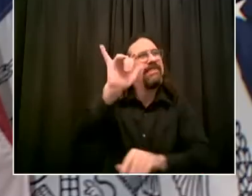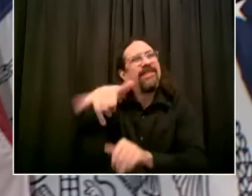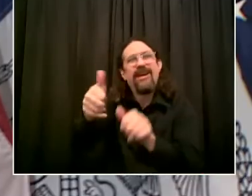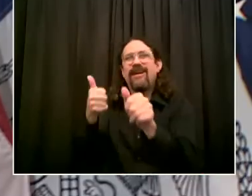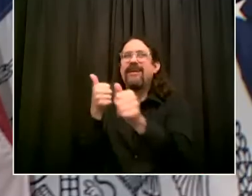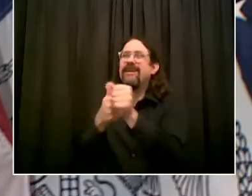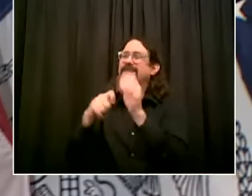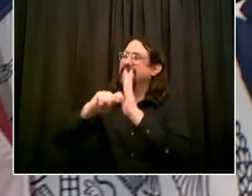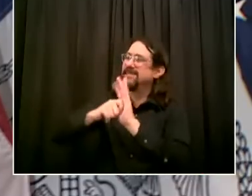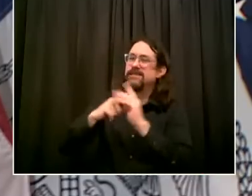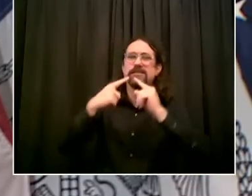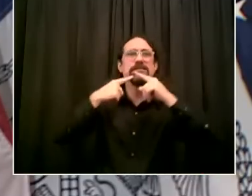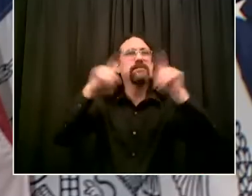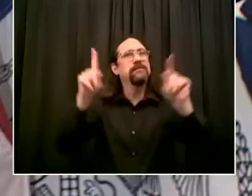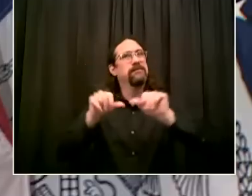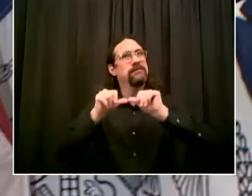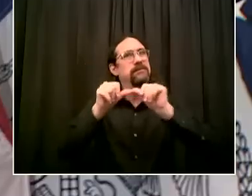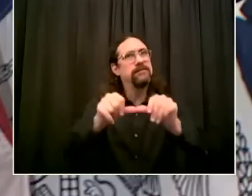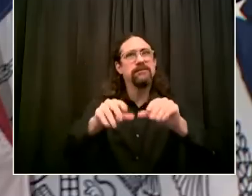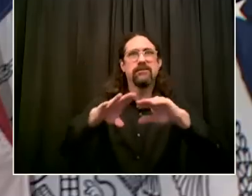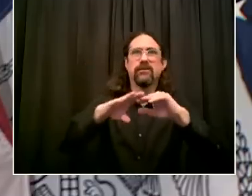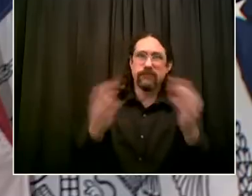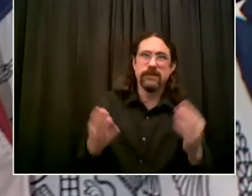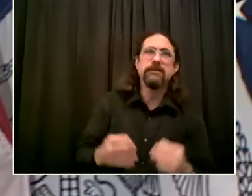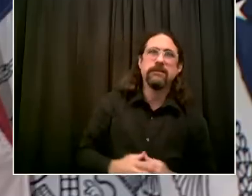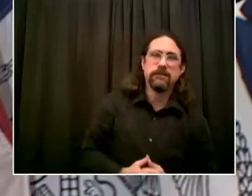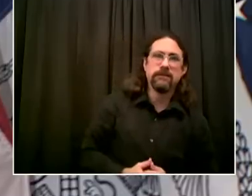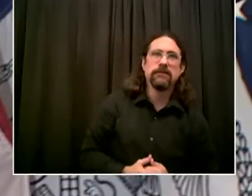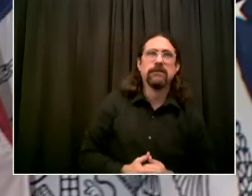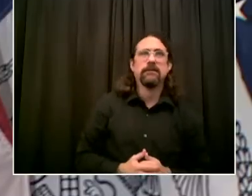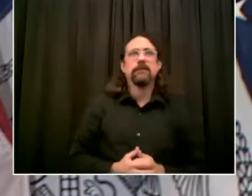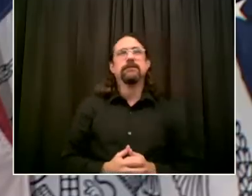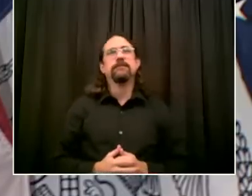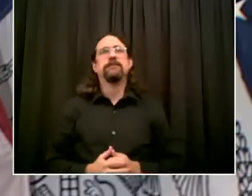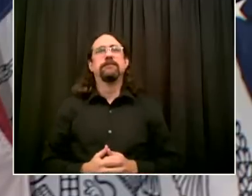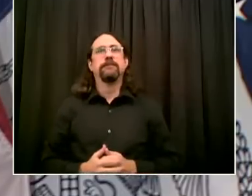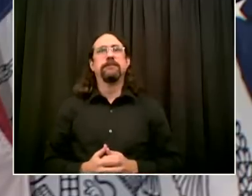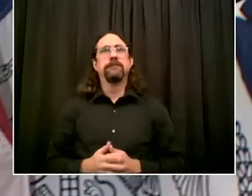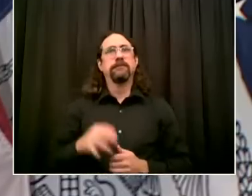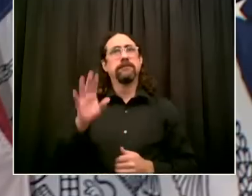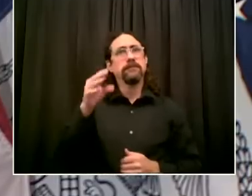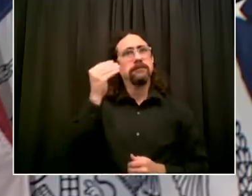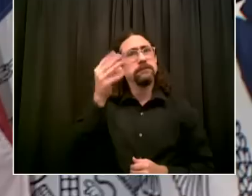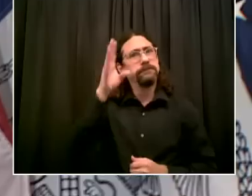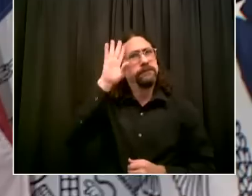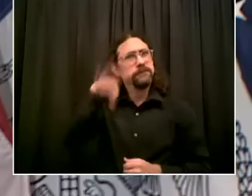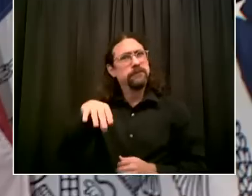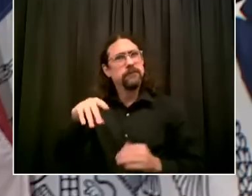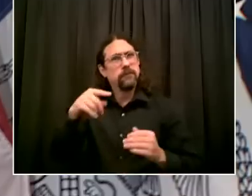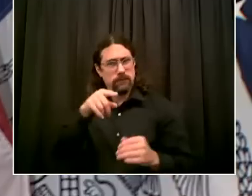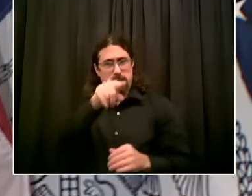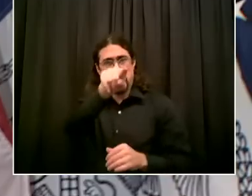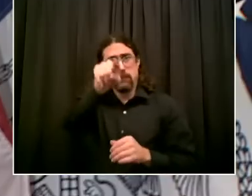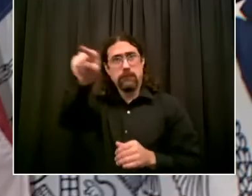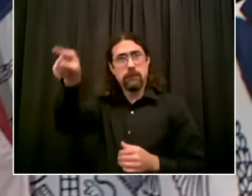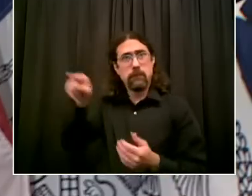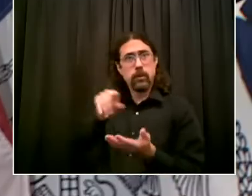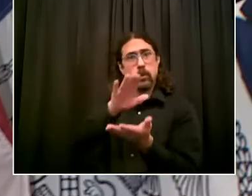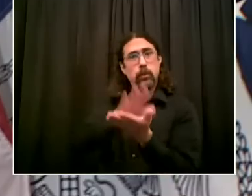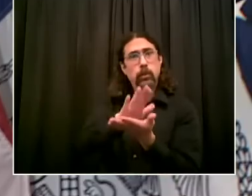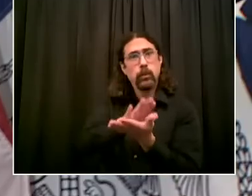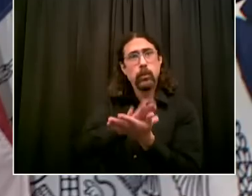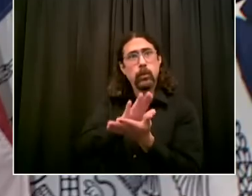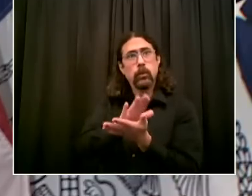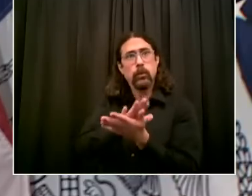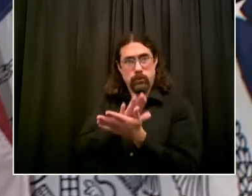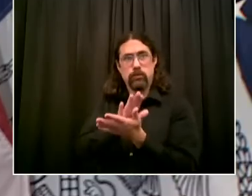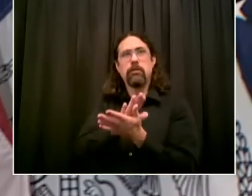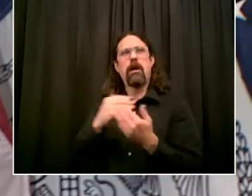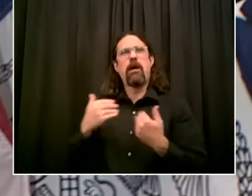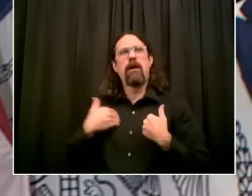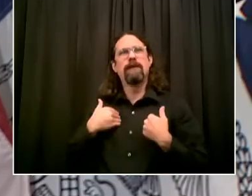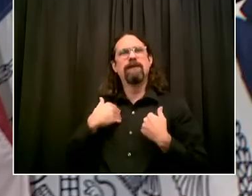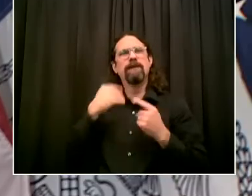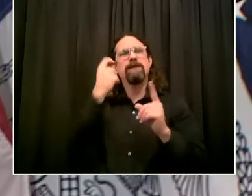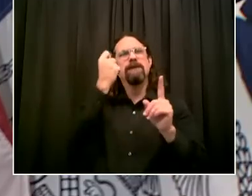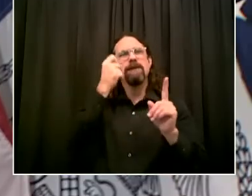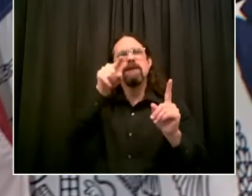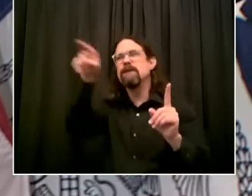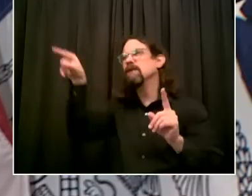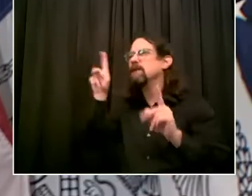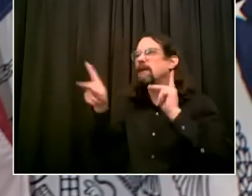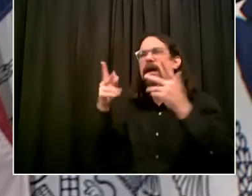DIFFERENCE.